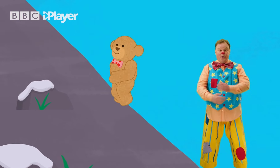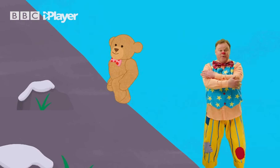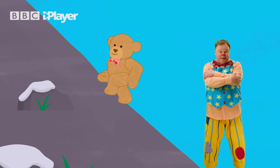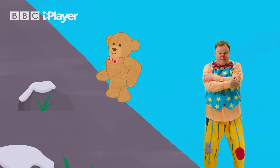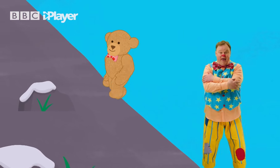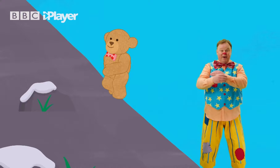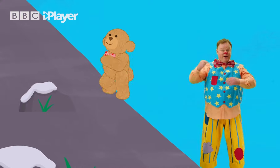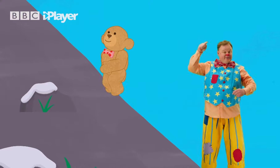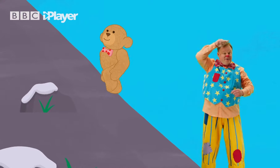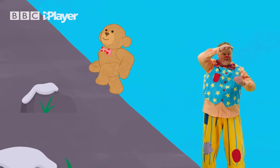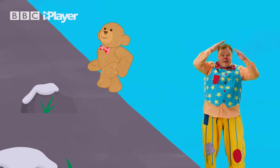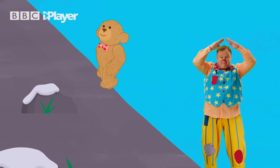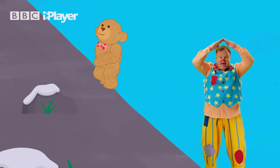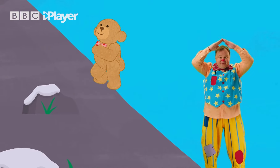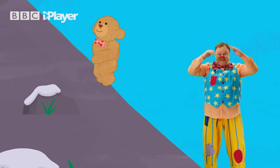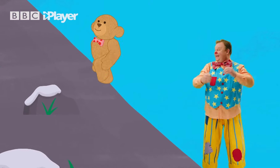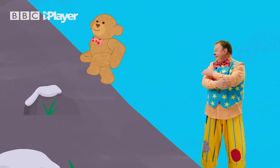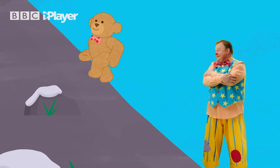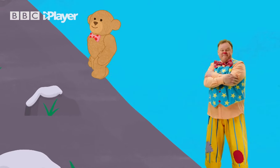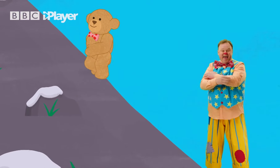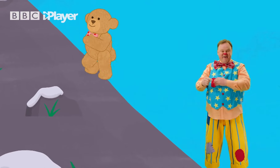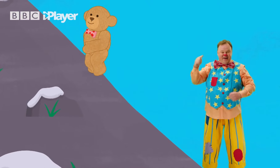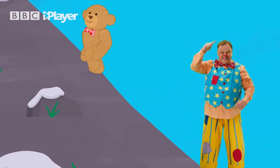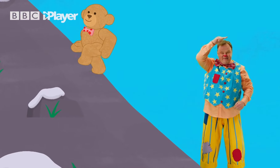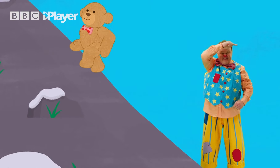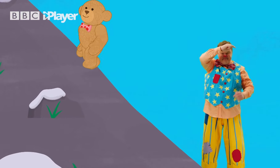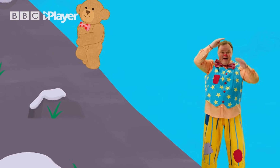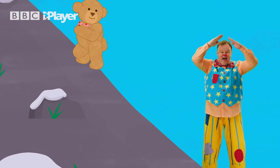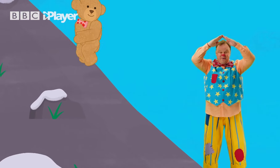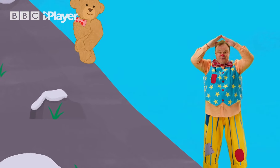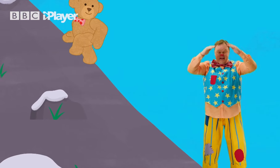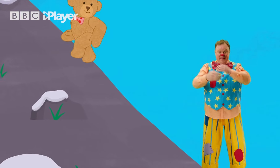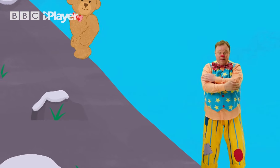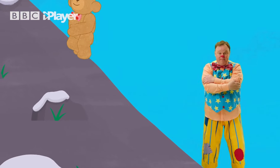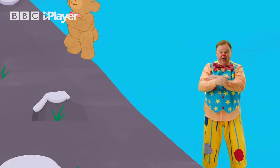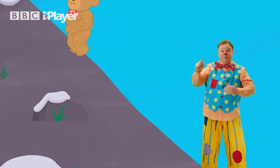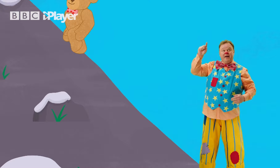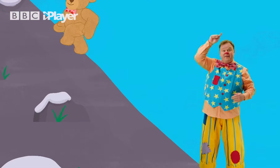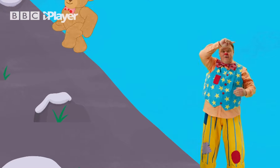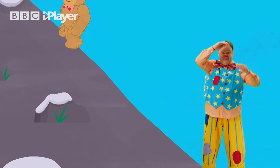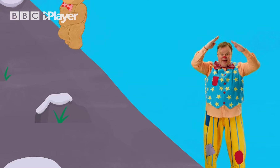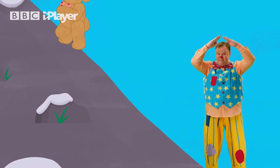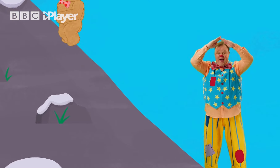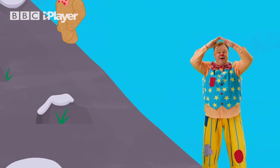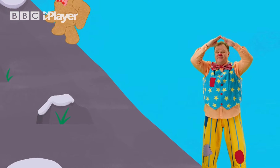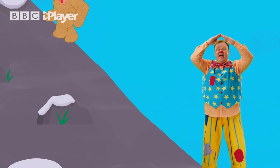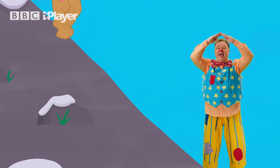oh the bear went over the mountain the bear went over the mountain the bear went over the mountain